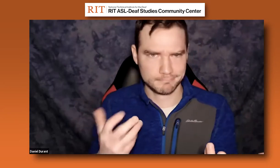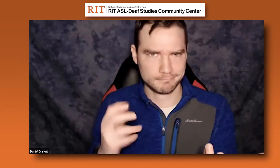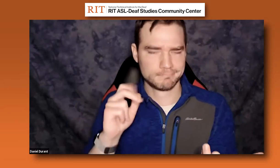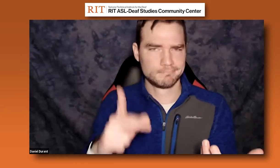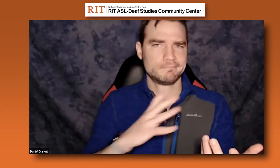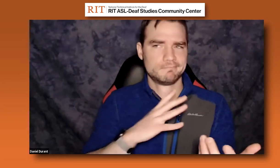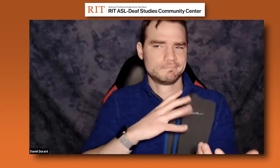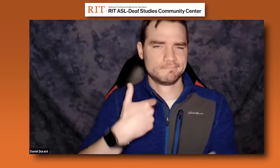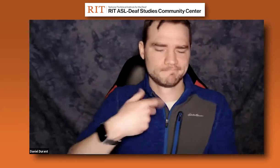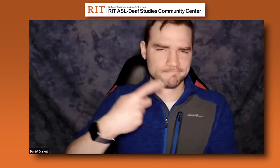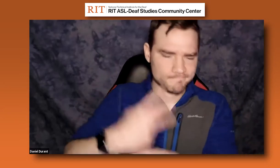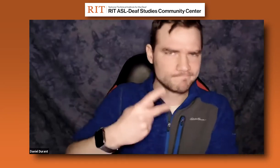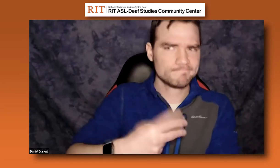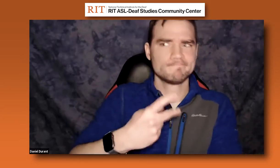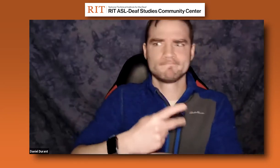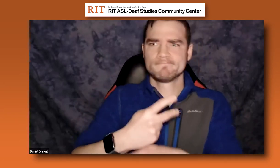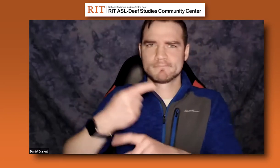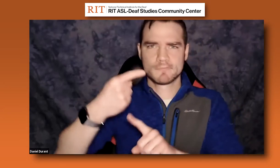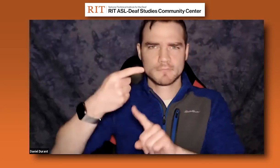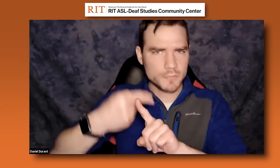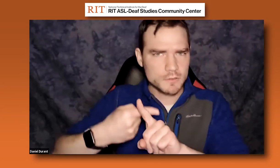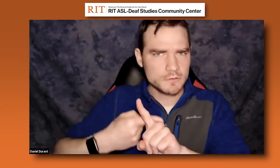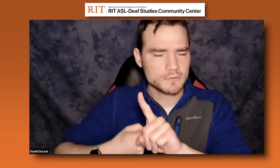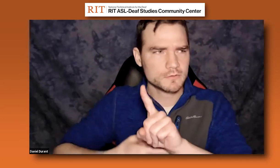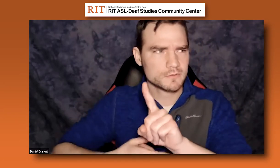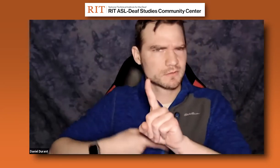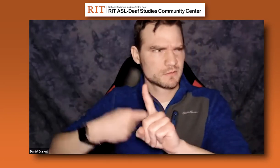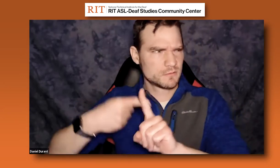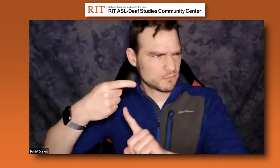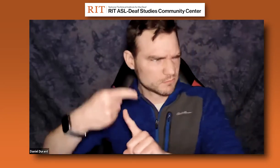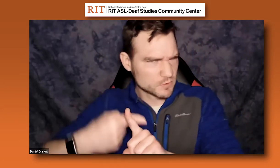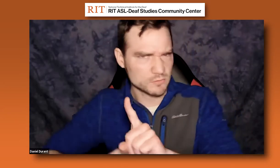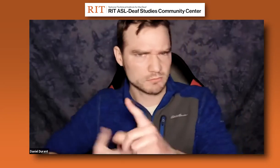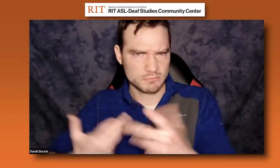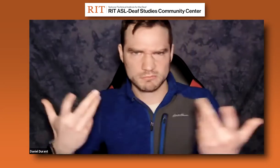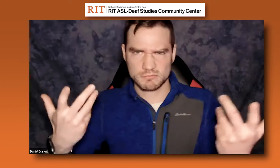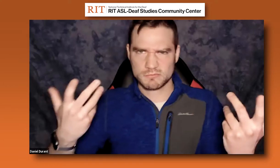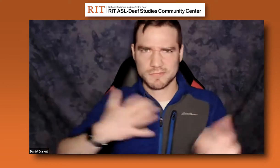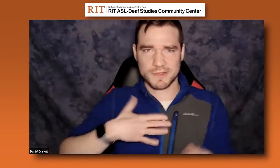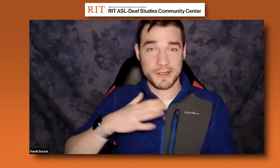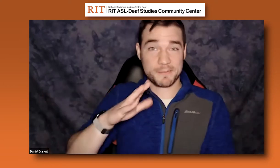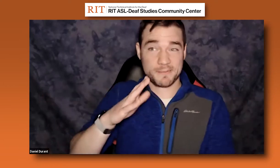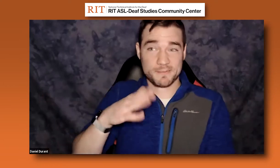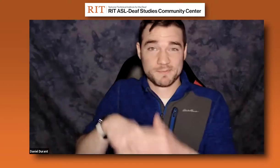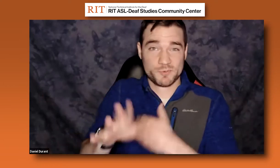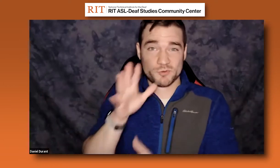So she continued to take care of me for a month and another month.